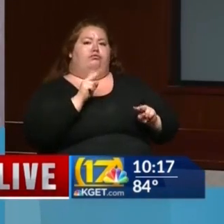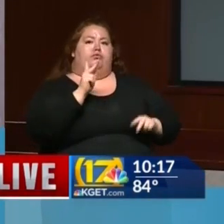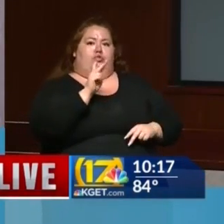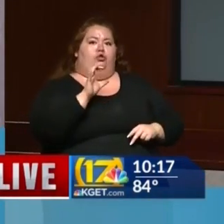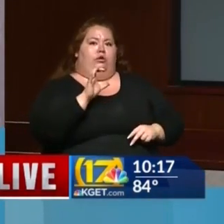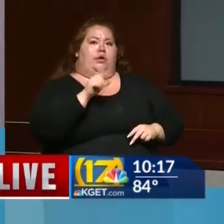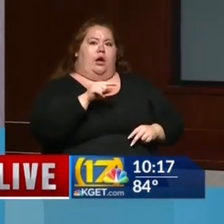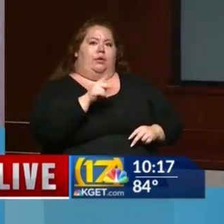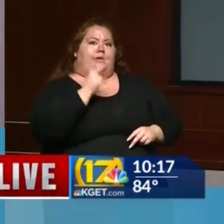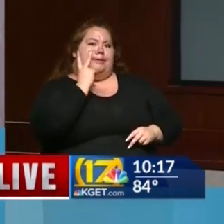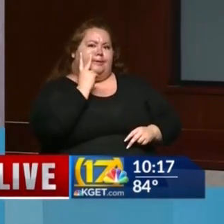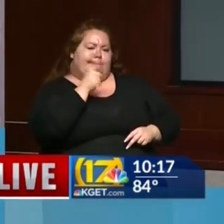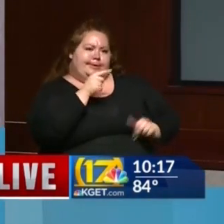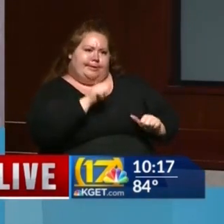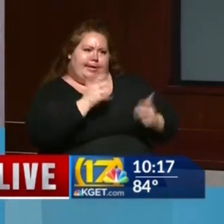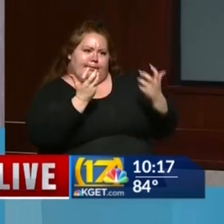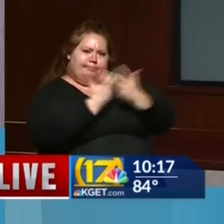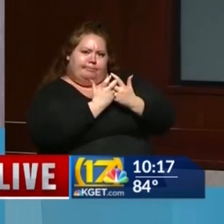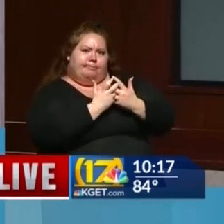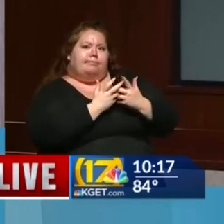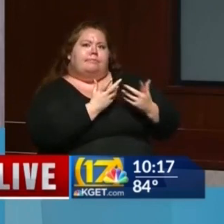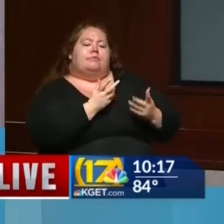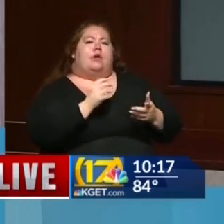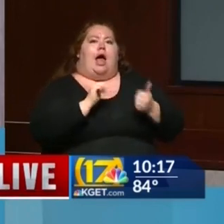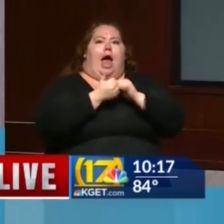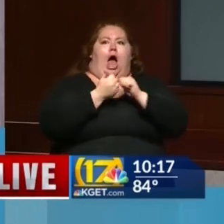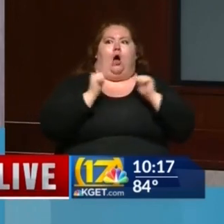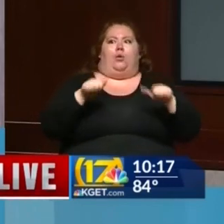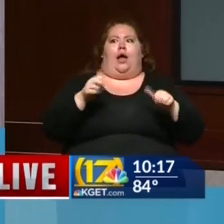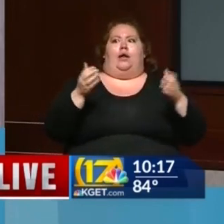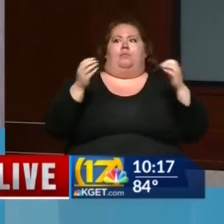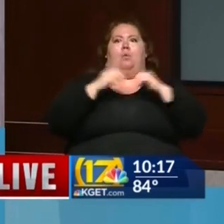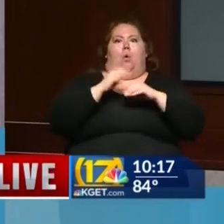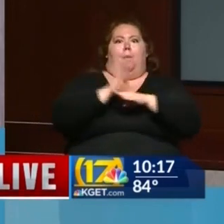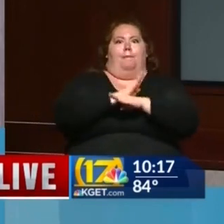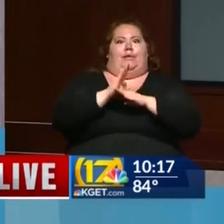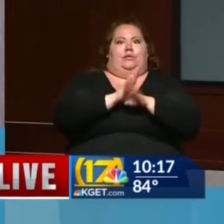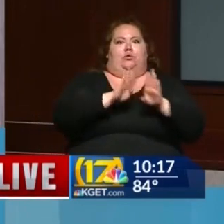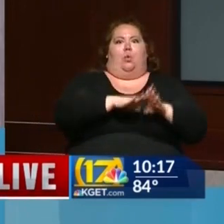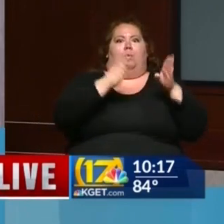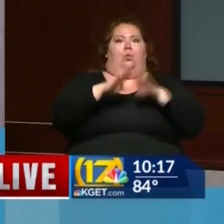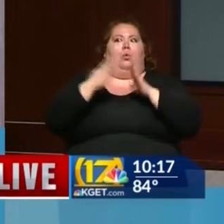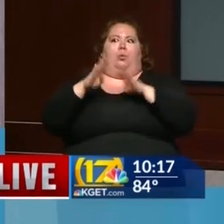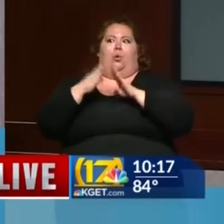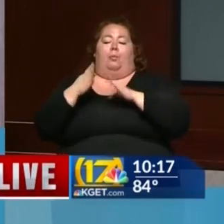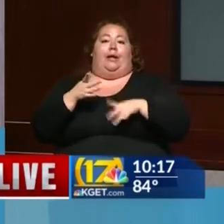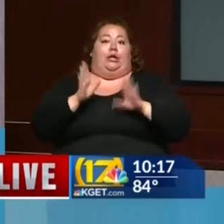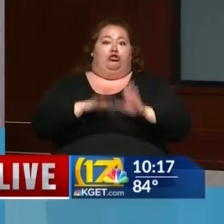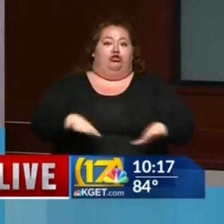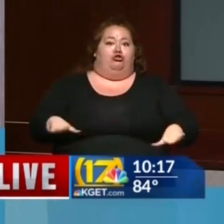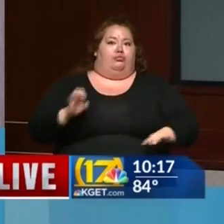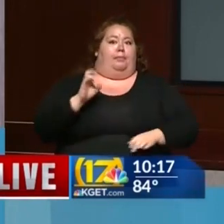MEANT TRICK THAT THE STATE IS HOLDING OUR COUNTY AND OTHER COUNTIES ACCOUNTABLE TO MEET IN